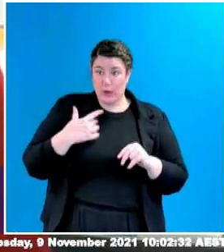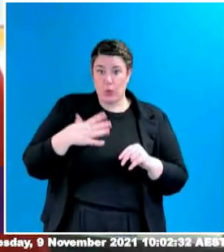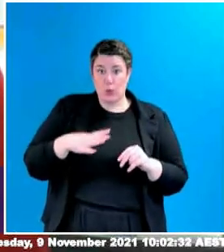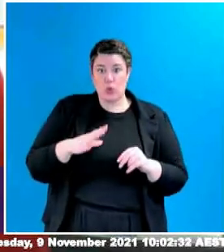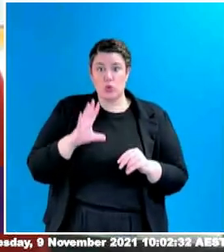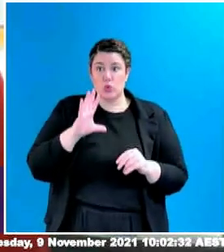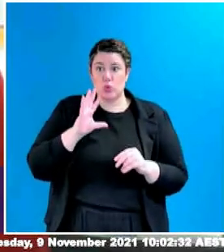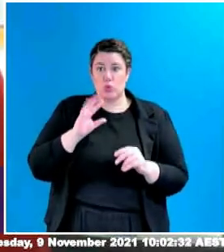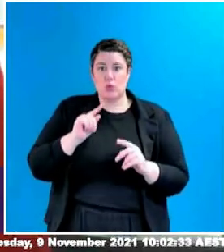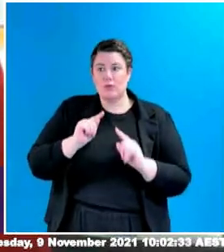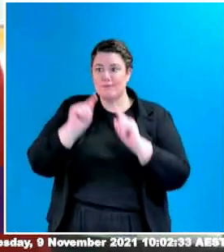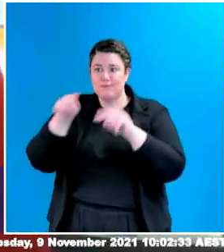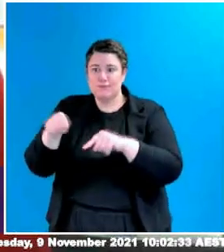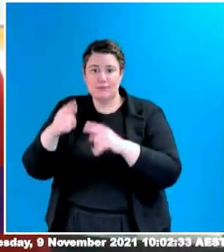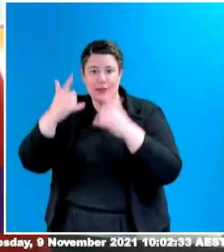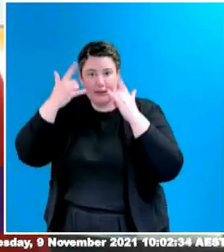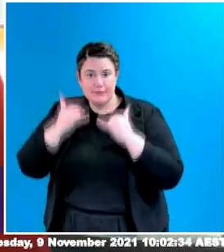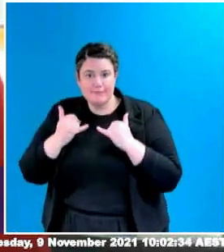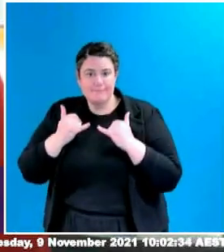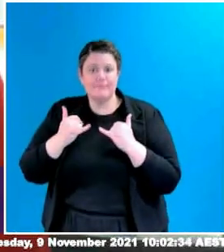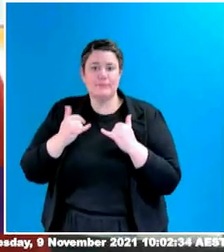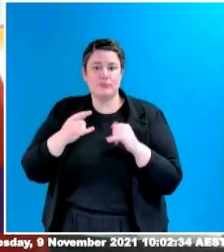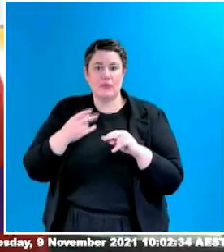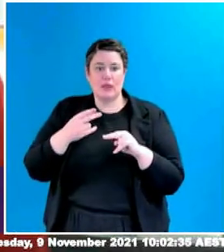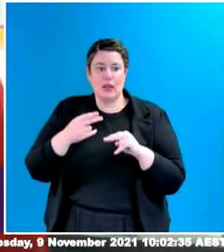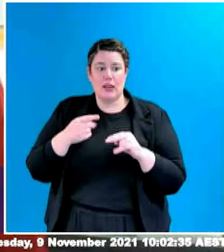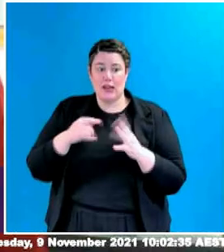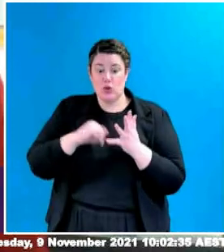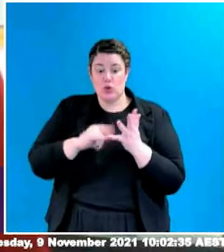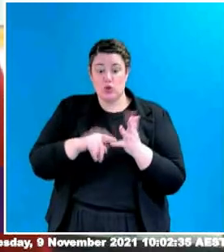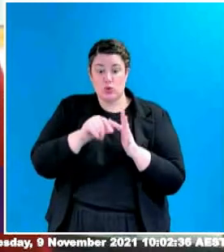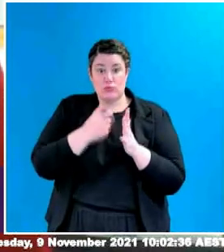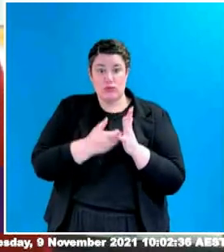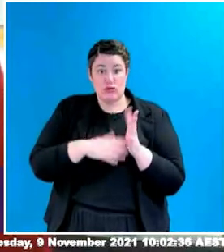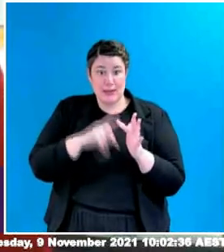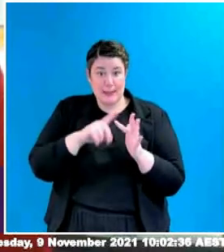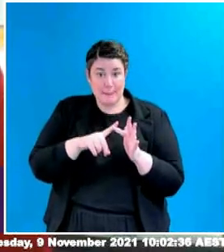There have been about 20 cases in the Supreme Court, and the ACT